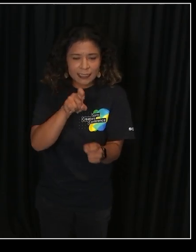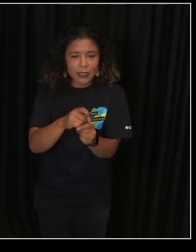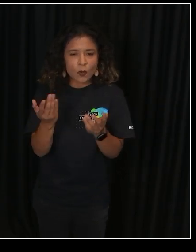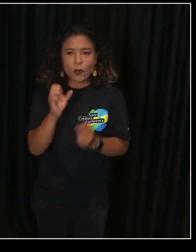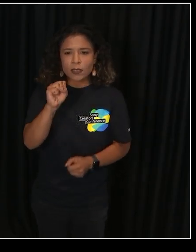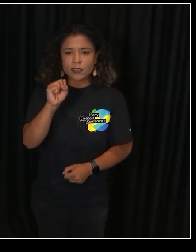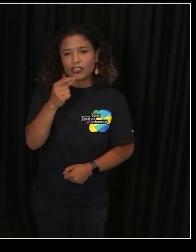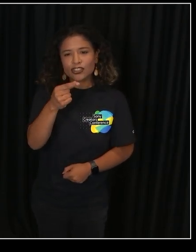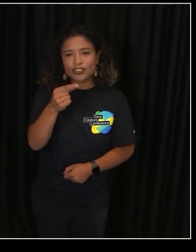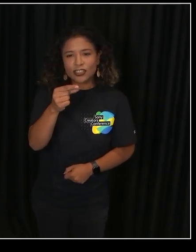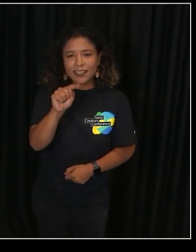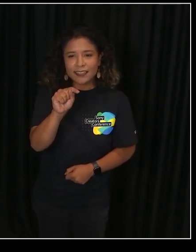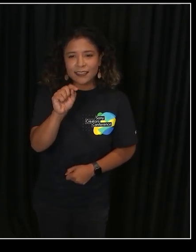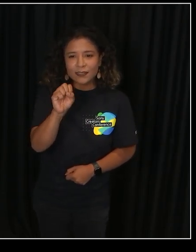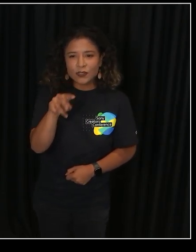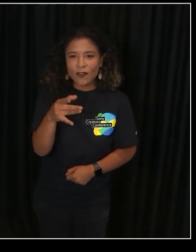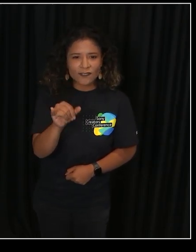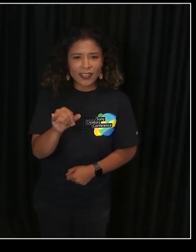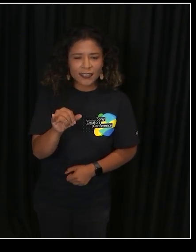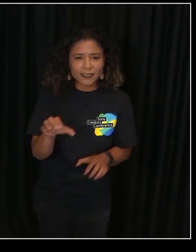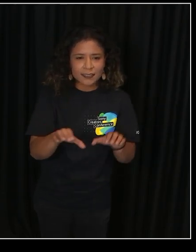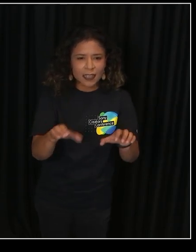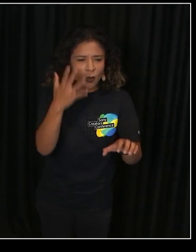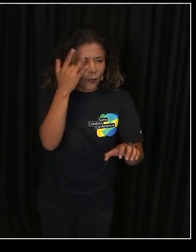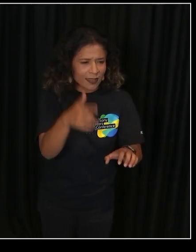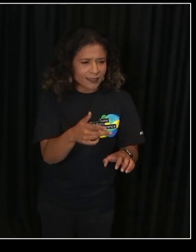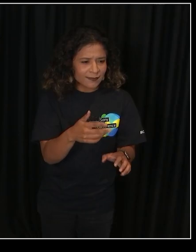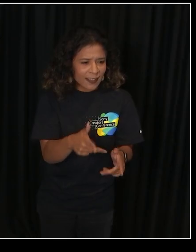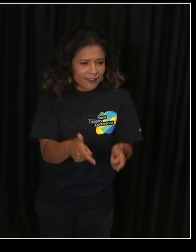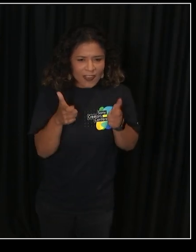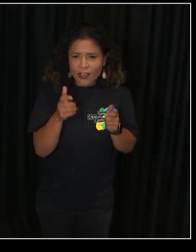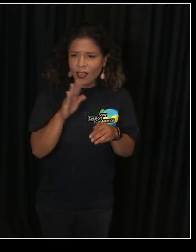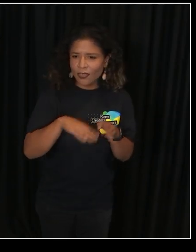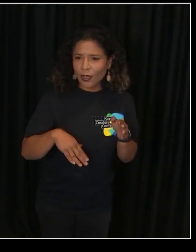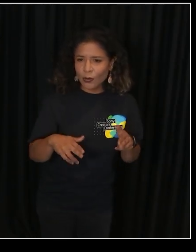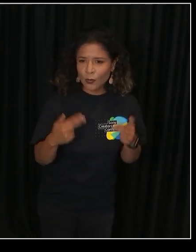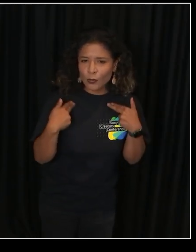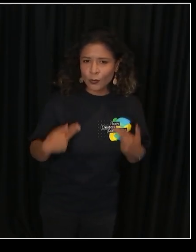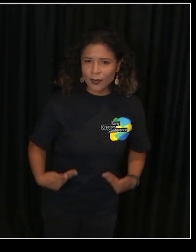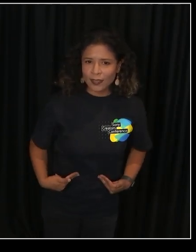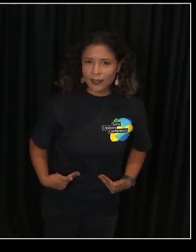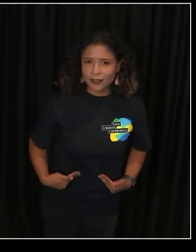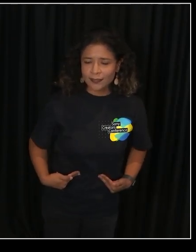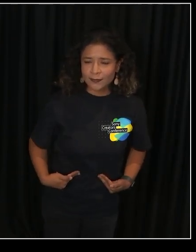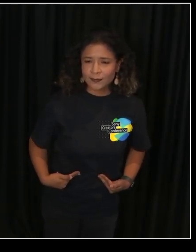GT Sophy does that makes it faster than the best humans. In this case, the person who was doing the best